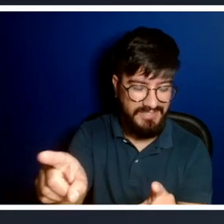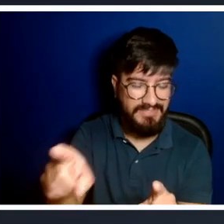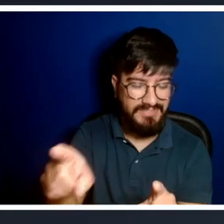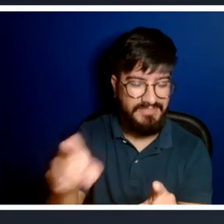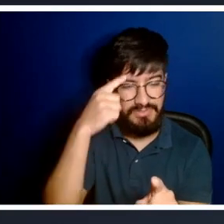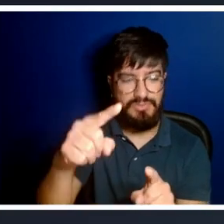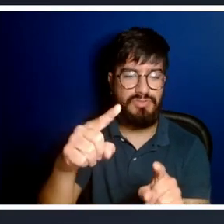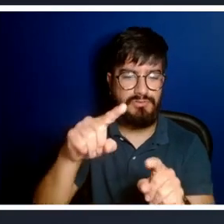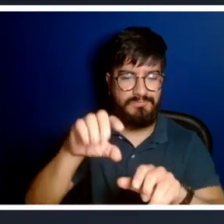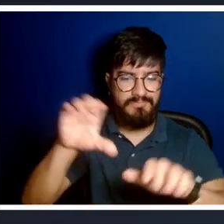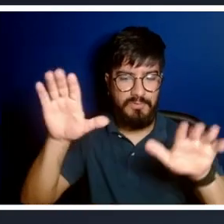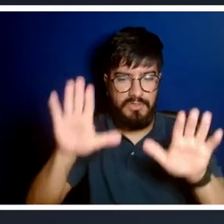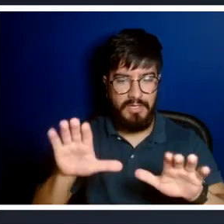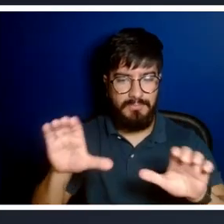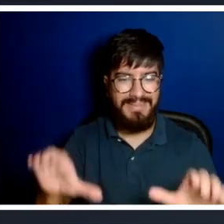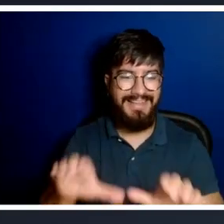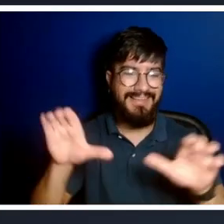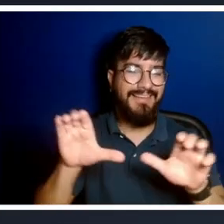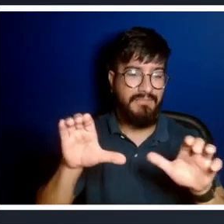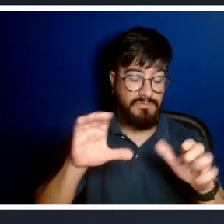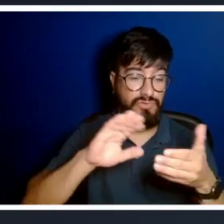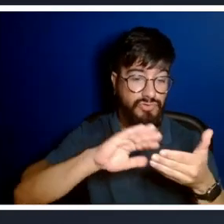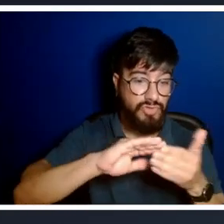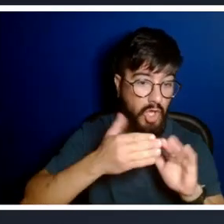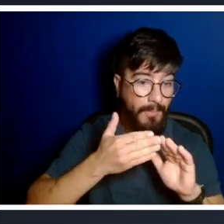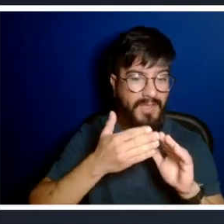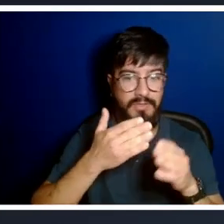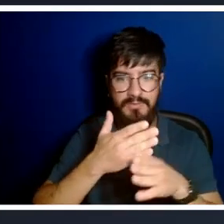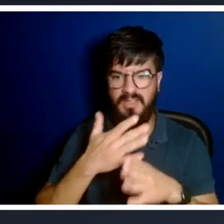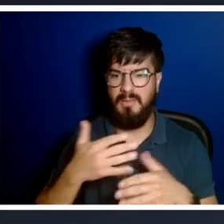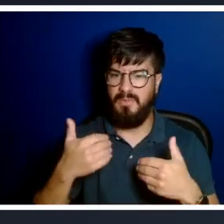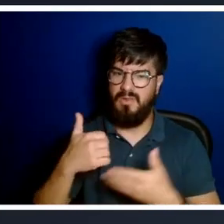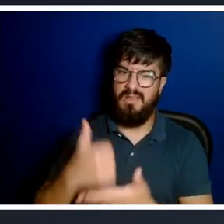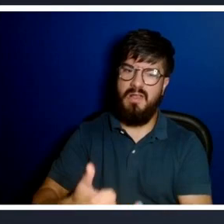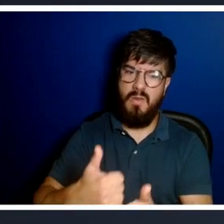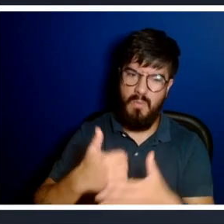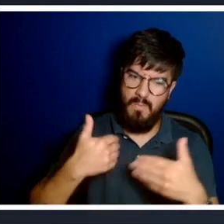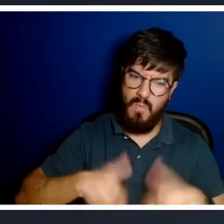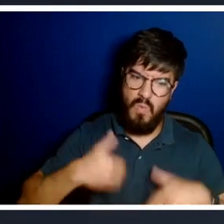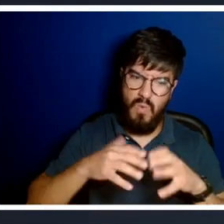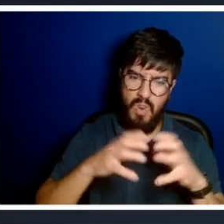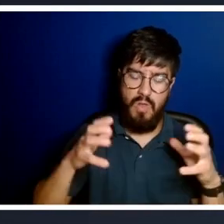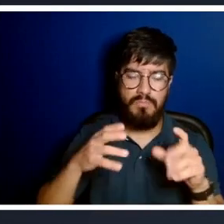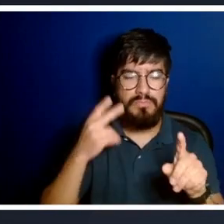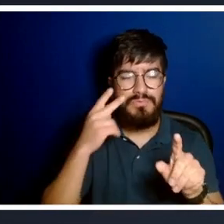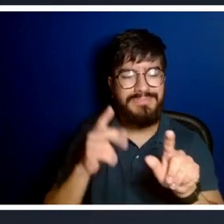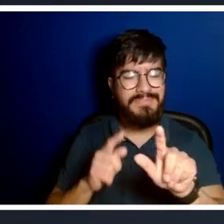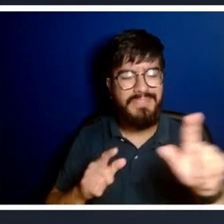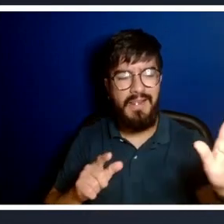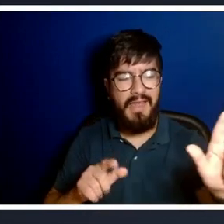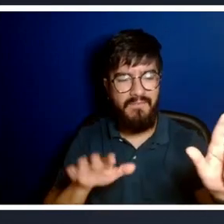experts help with this monumental task. Here on the left, we see photos of the orchid